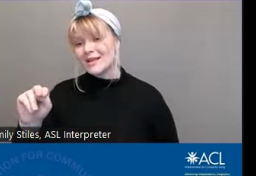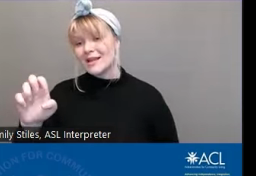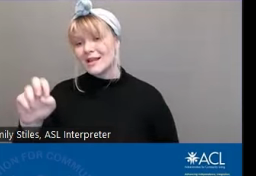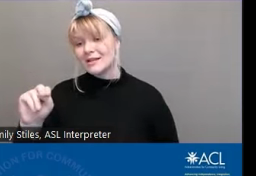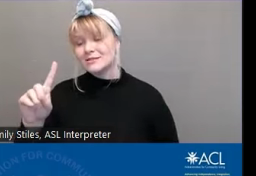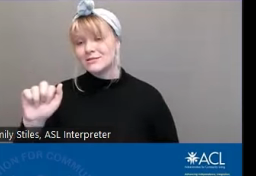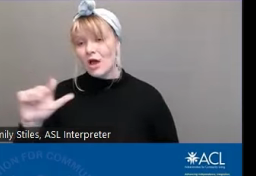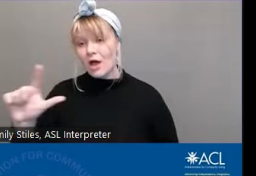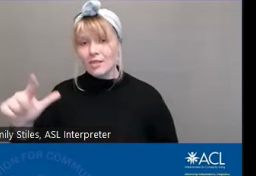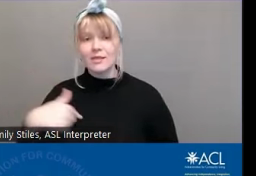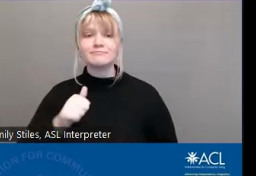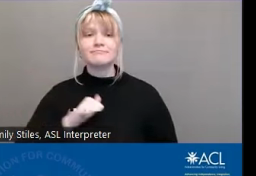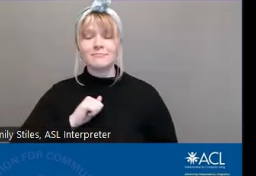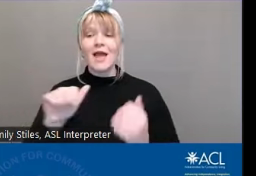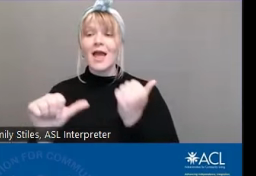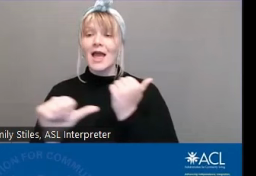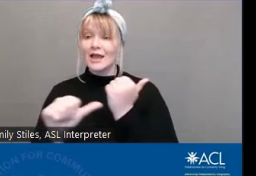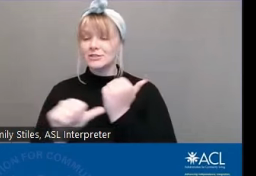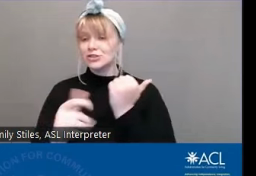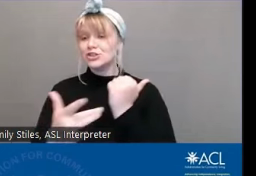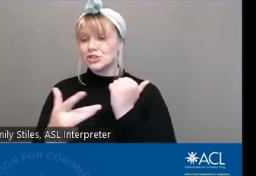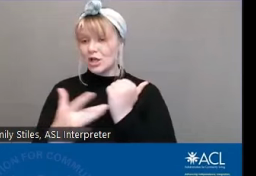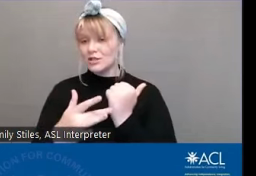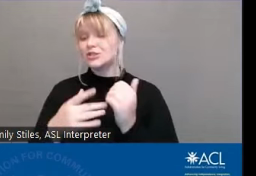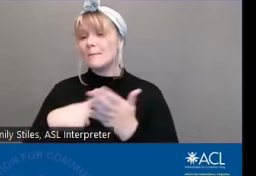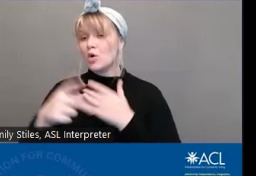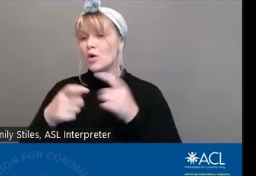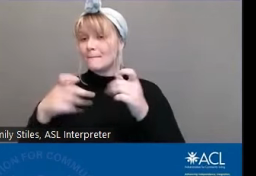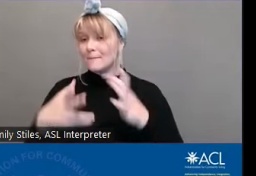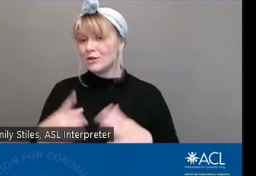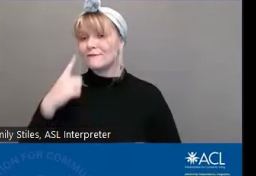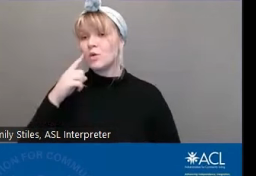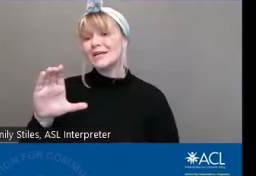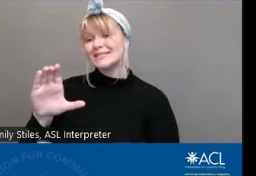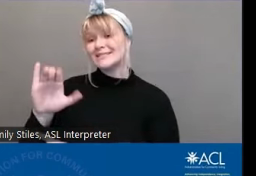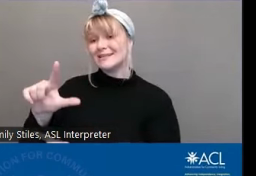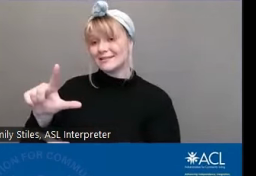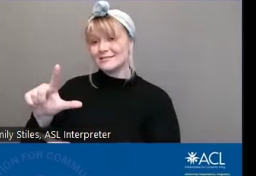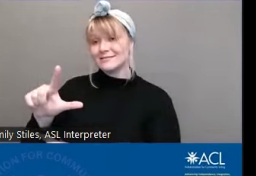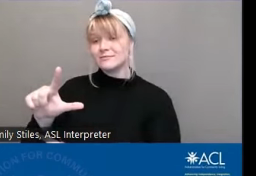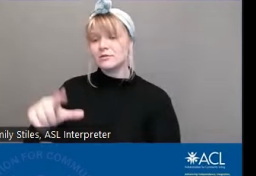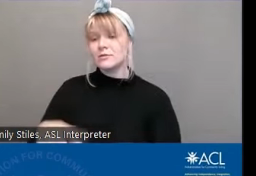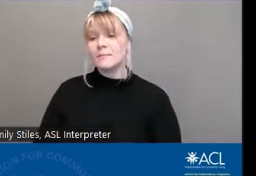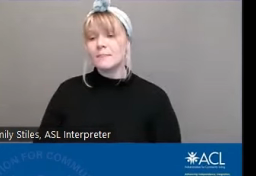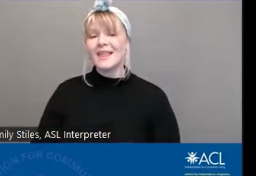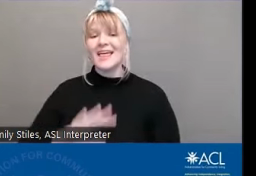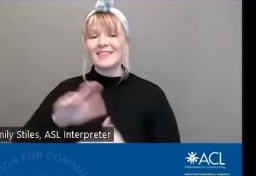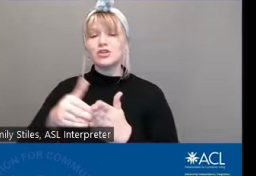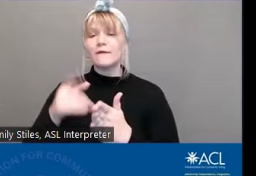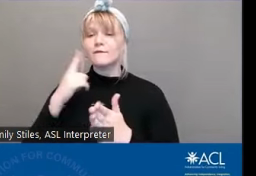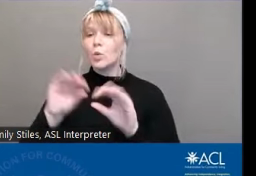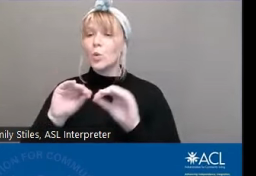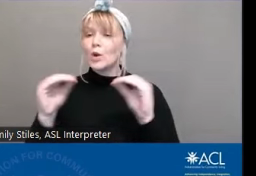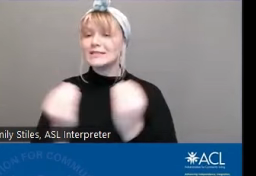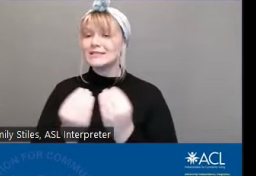the Administration for Community Living in the Center for Innovation and Partnership.